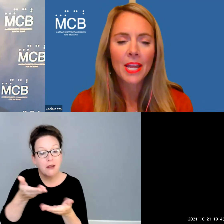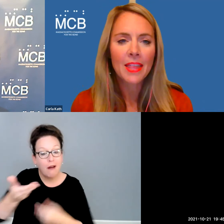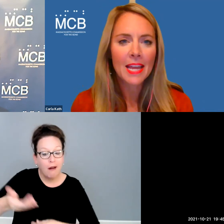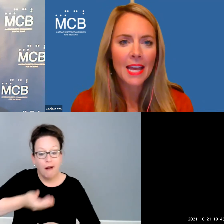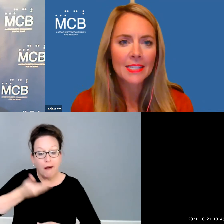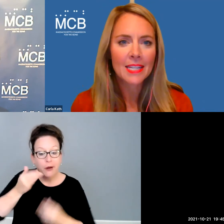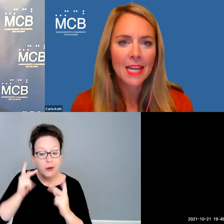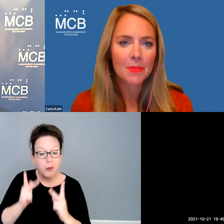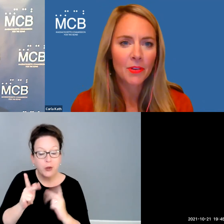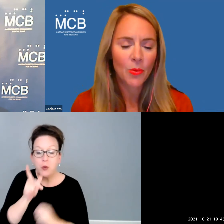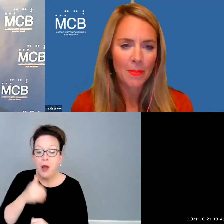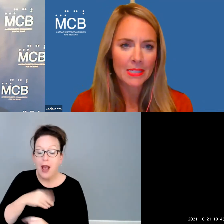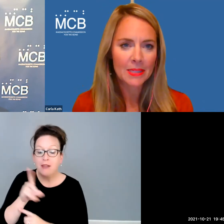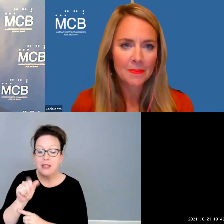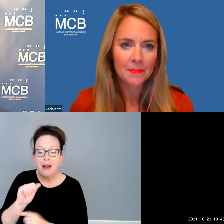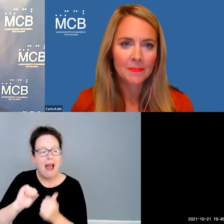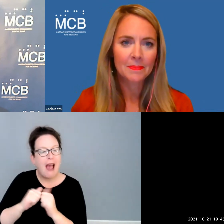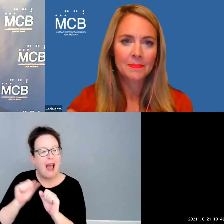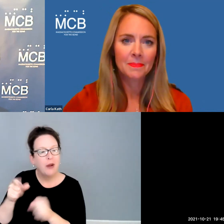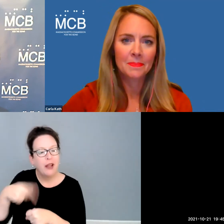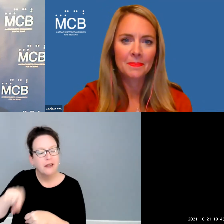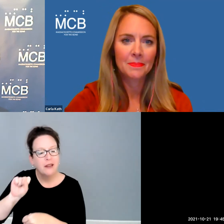how can they get adaptive equipment? D'Arcangelo: Sure.